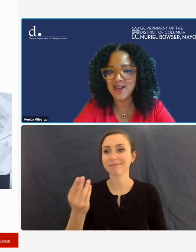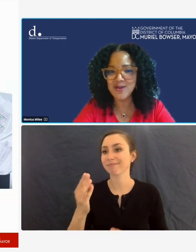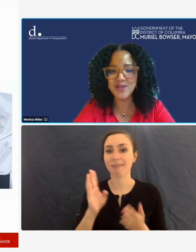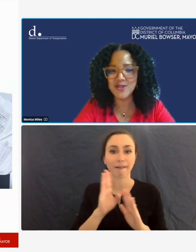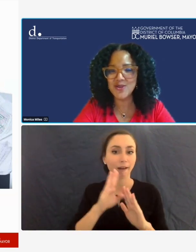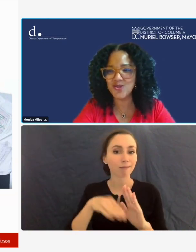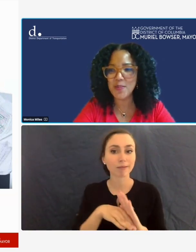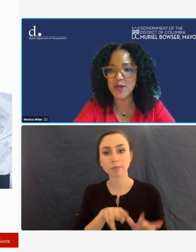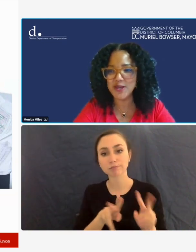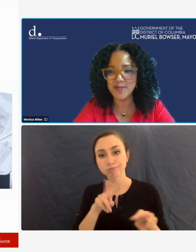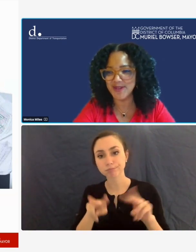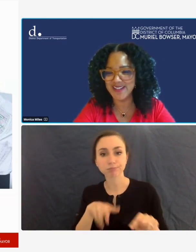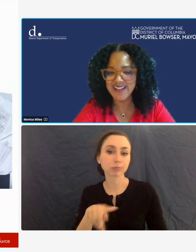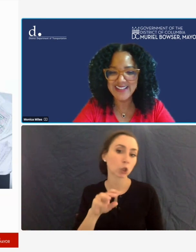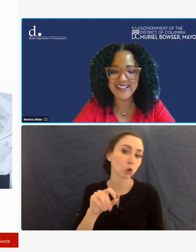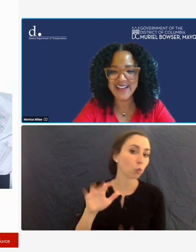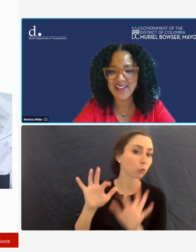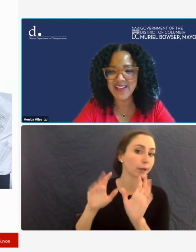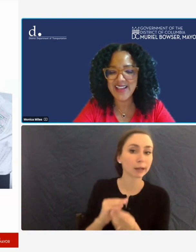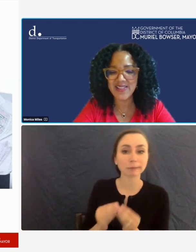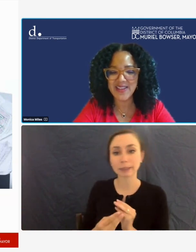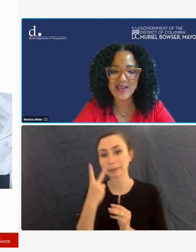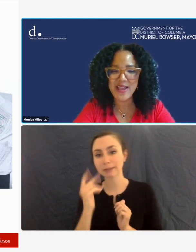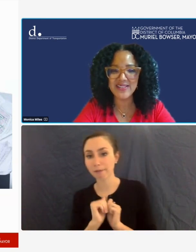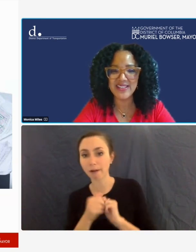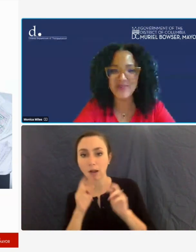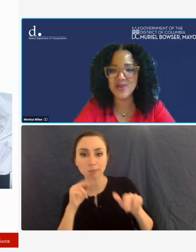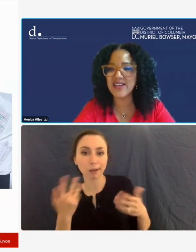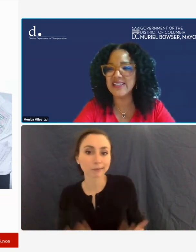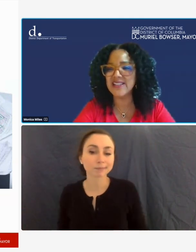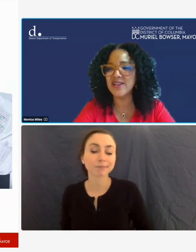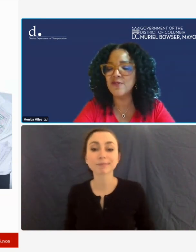with the tool dropping in numbers seeing how they how they come out to give you a good idea of